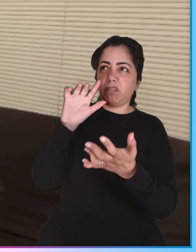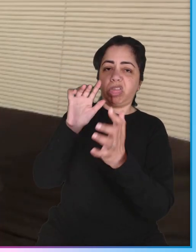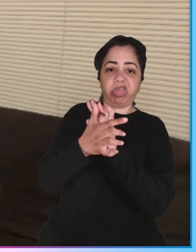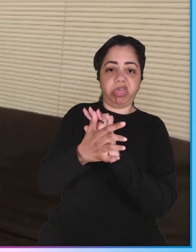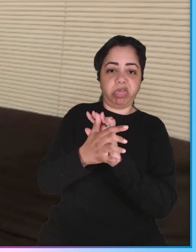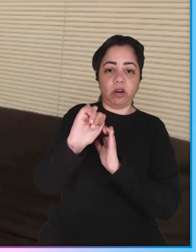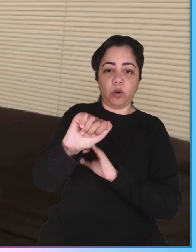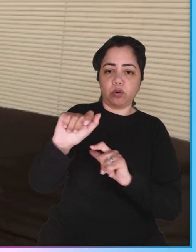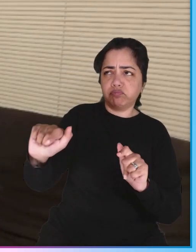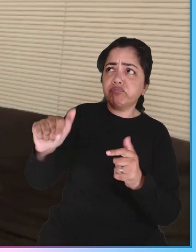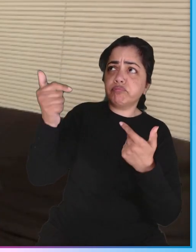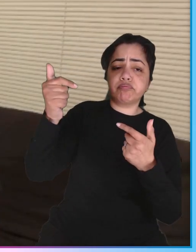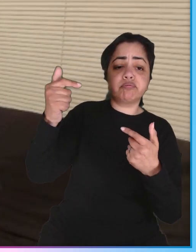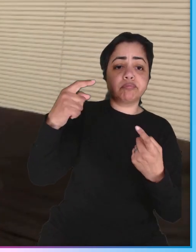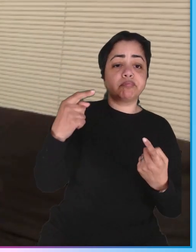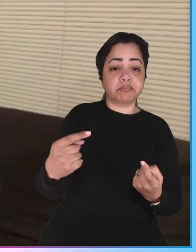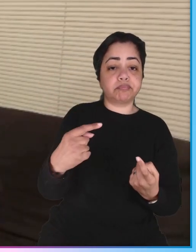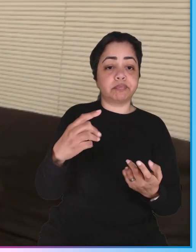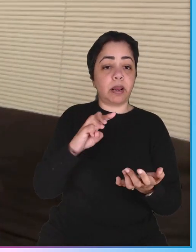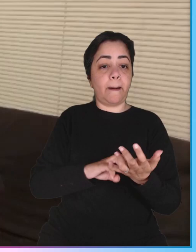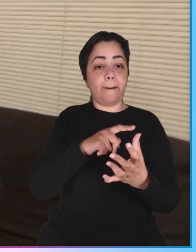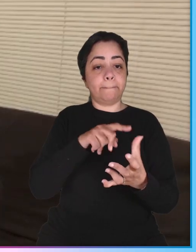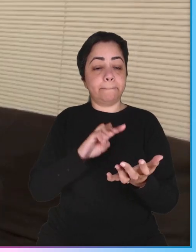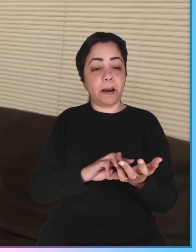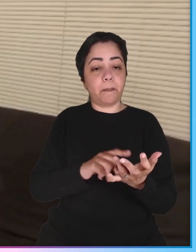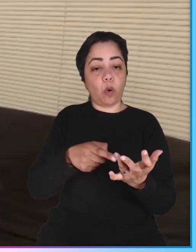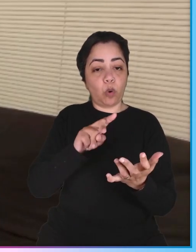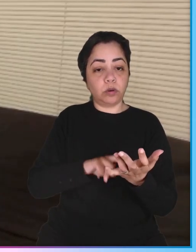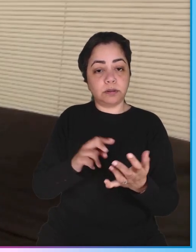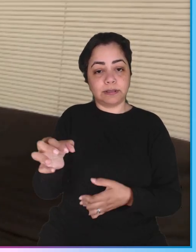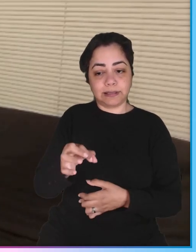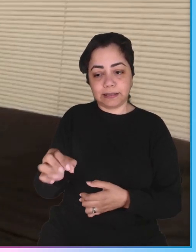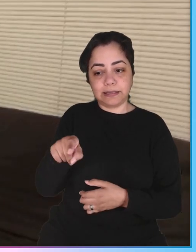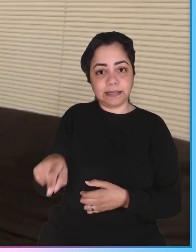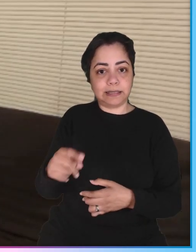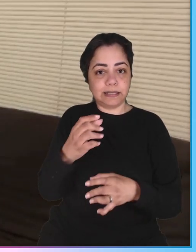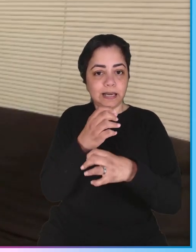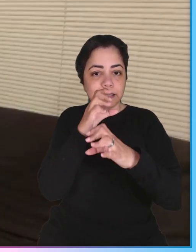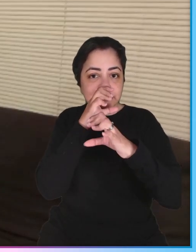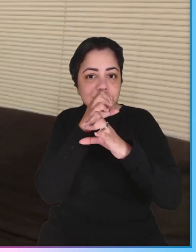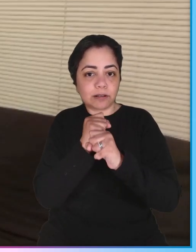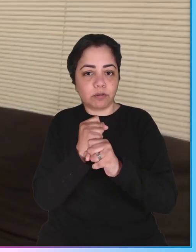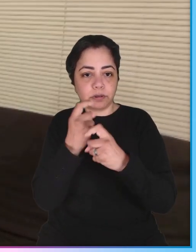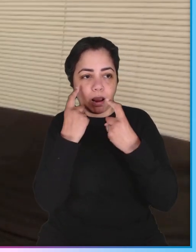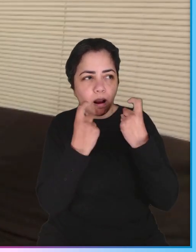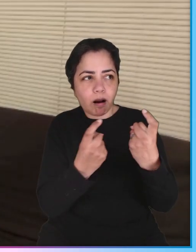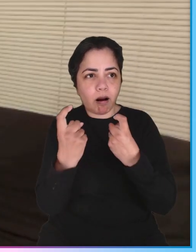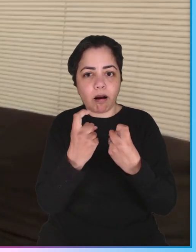Because of the focus on hectic battles I knew right away that I wanted to include a wide variety of gameplay options.